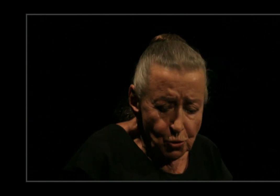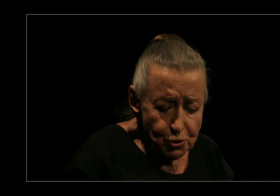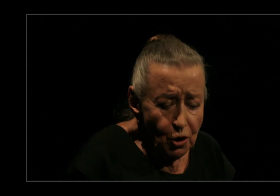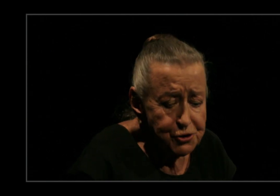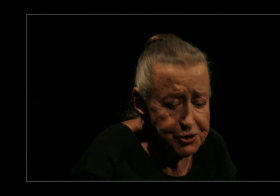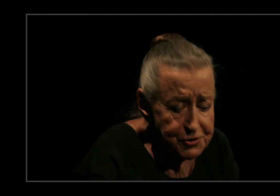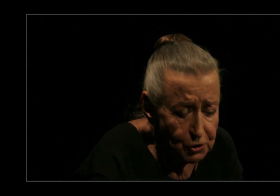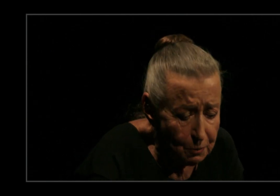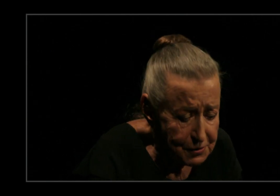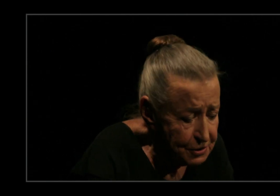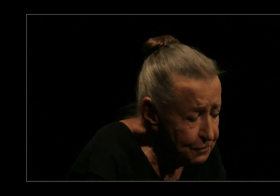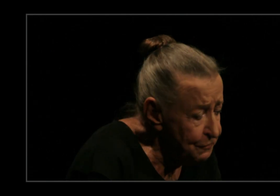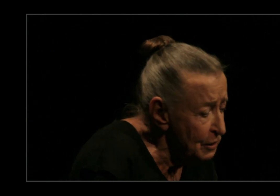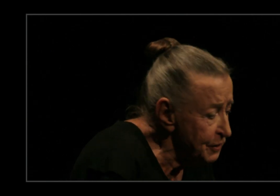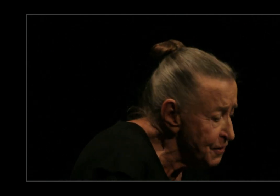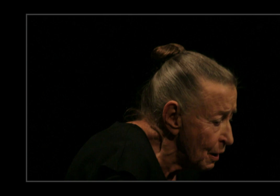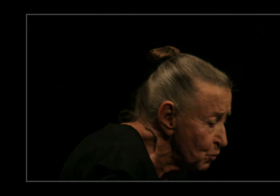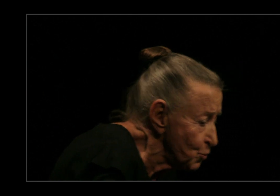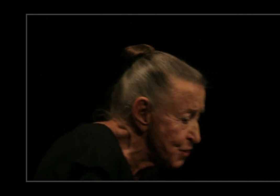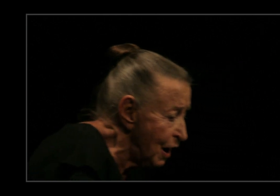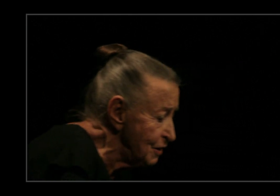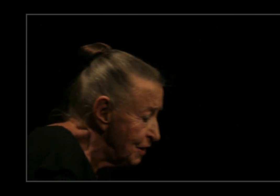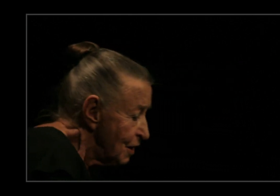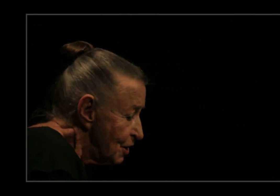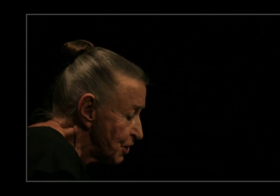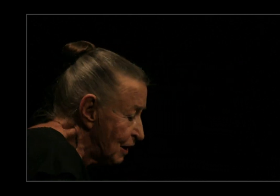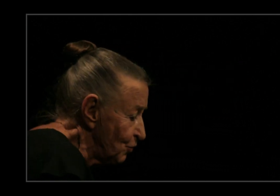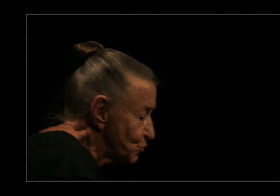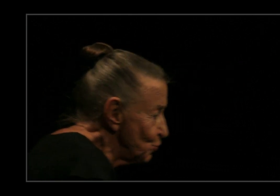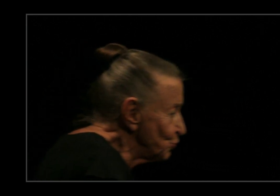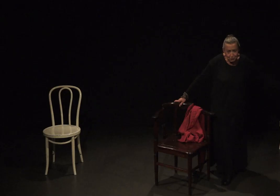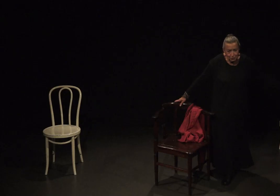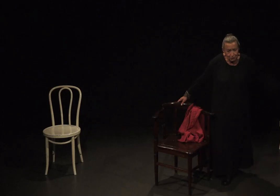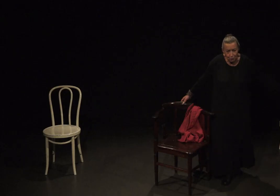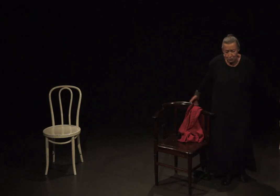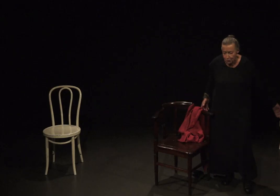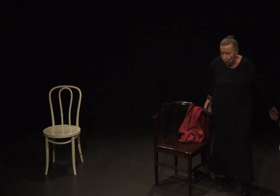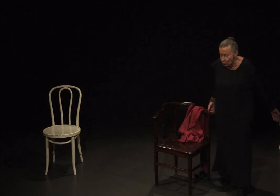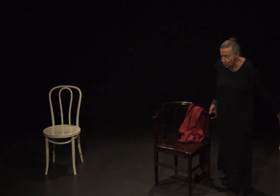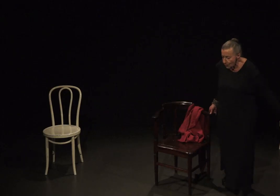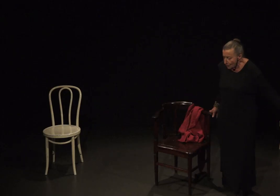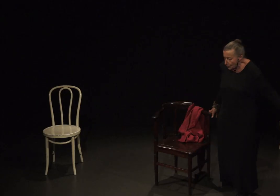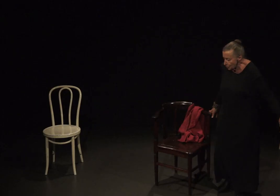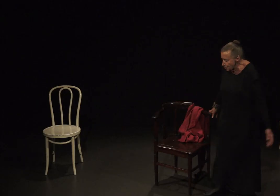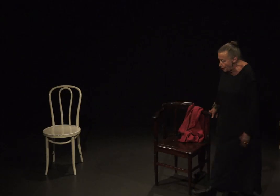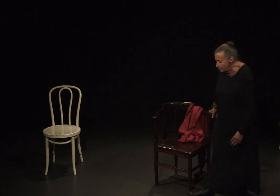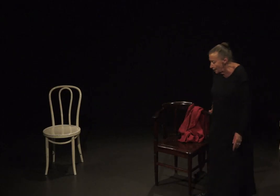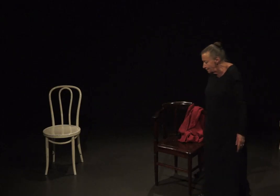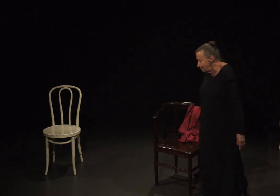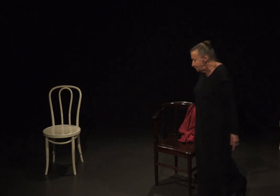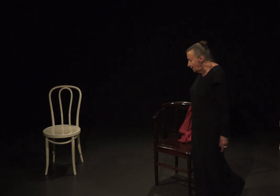At table in the castle hall together awaiting dinner, the guests talked with each other.